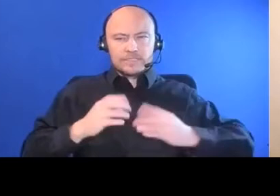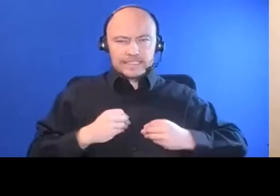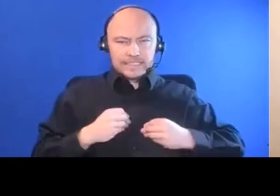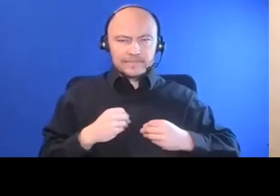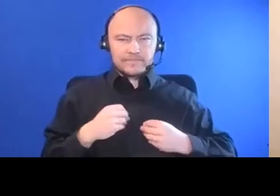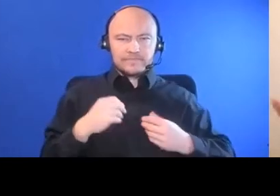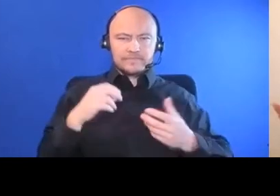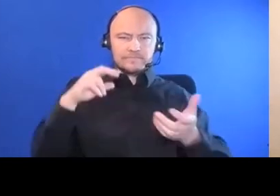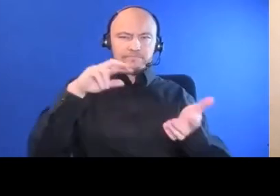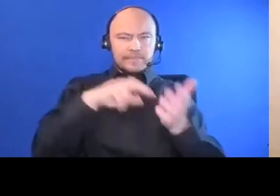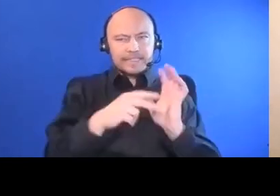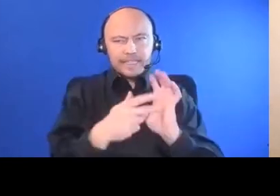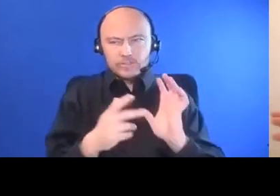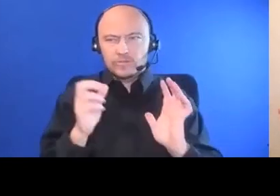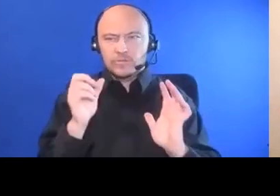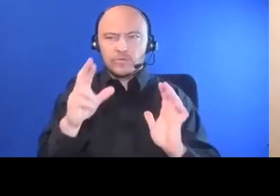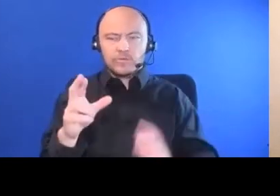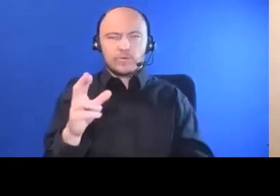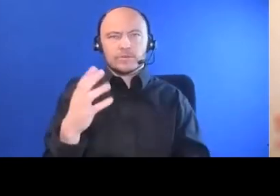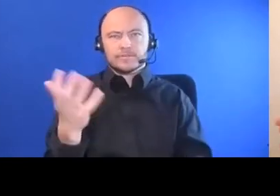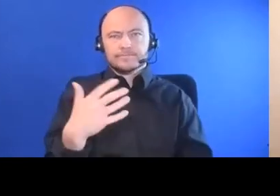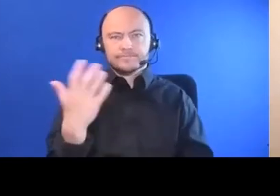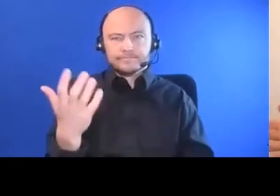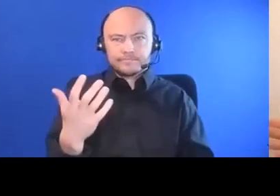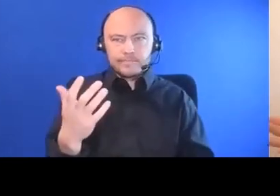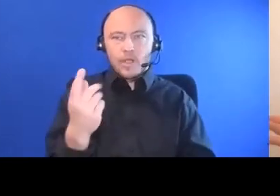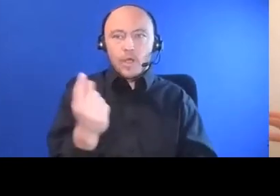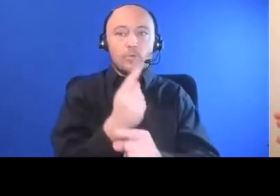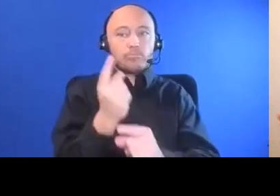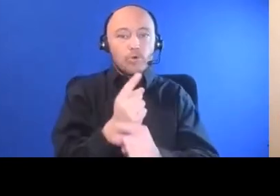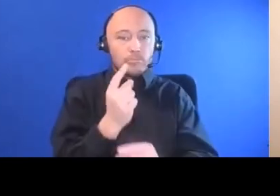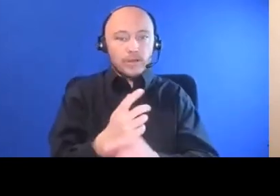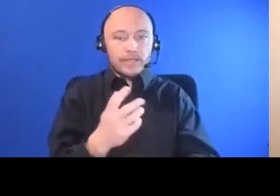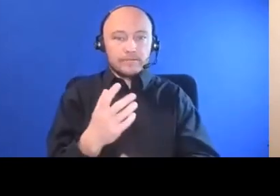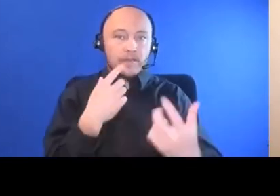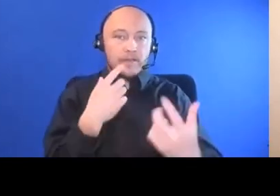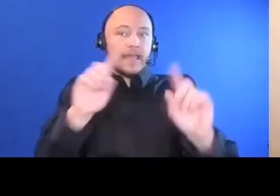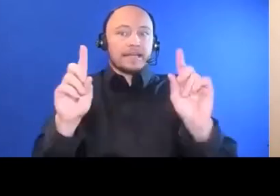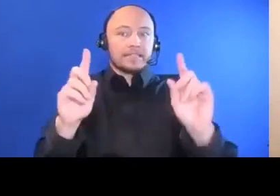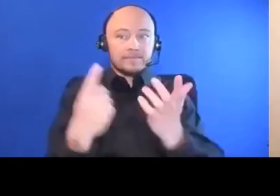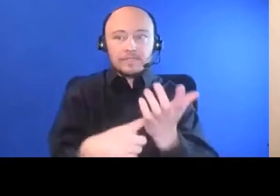or appropriate or effective, which I think has something to do